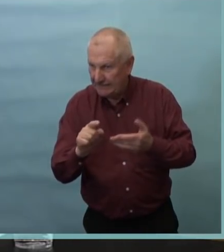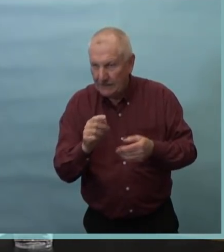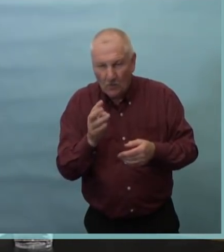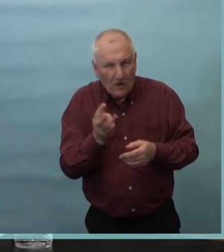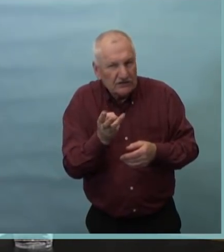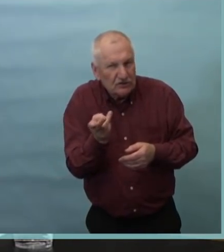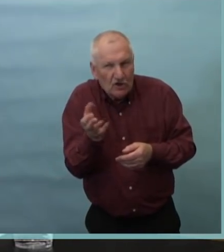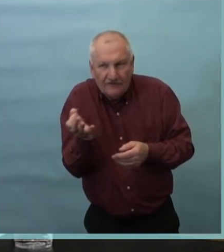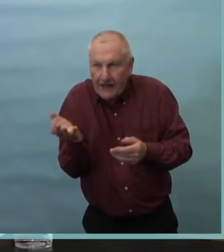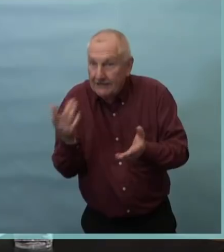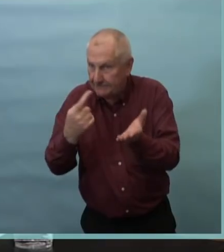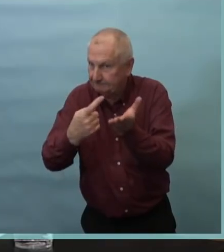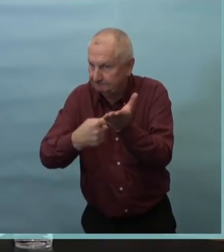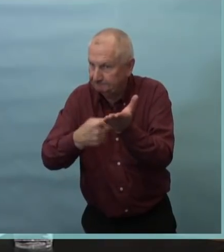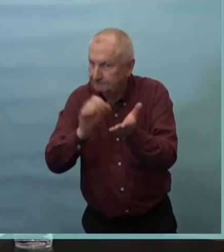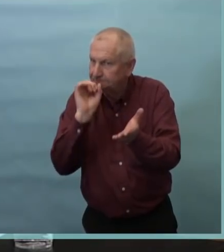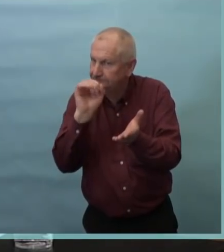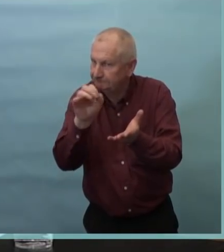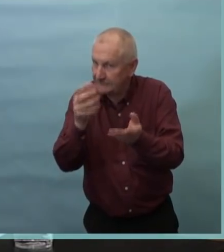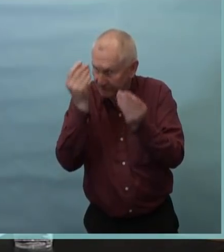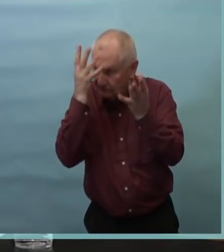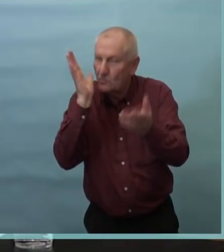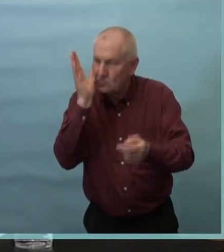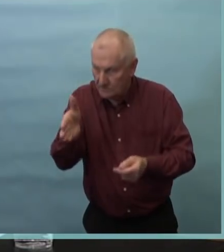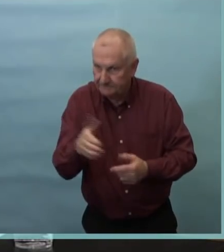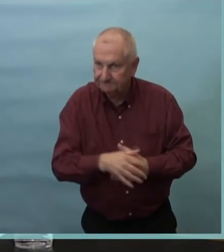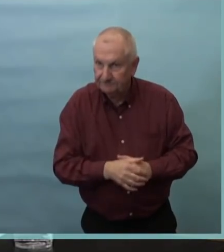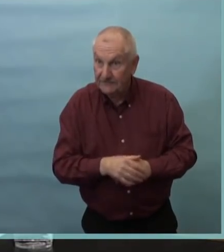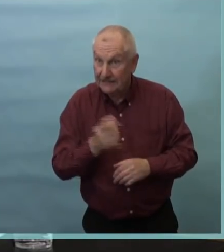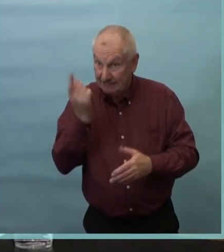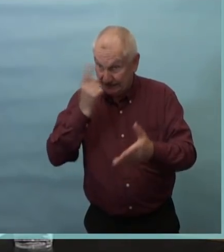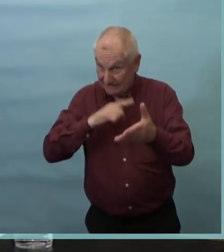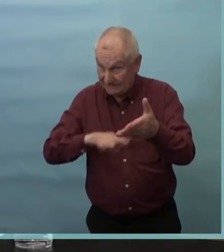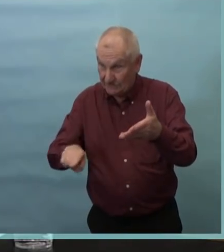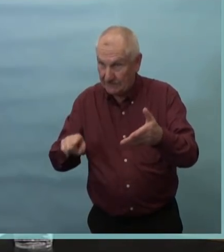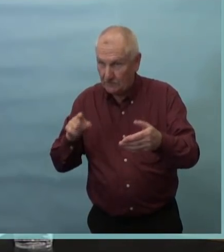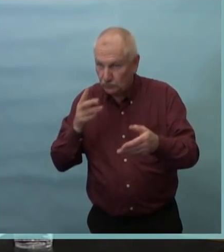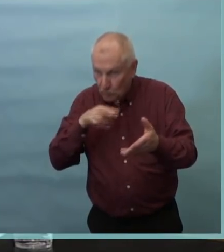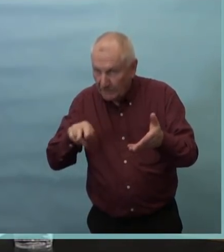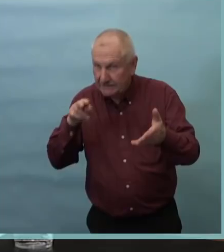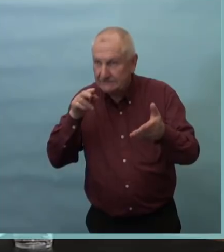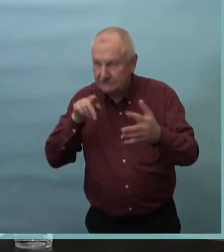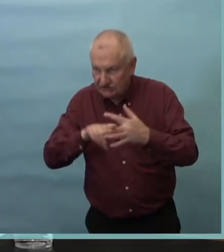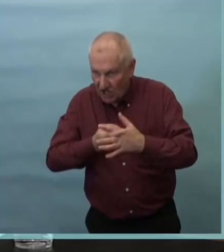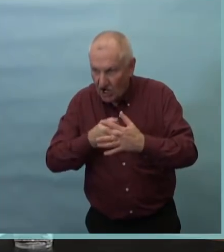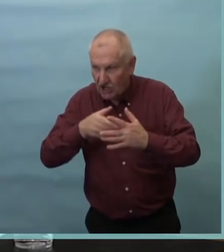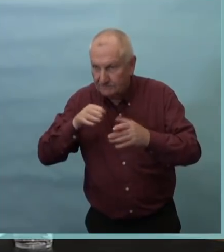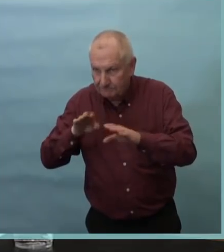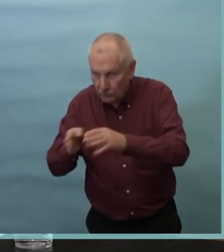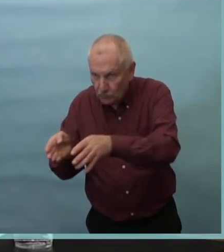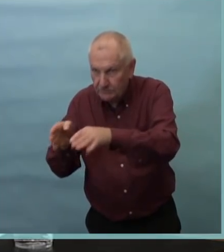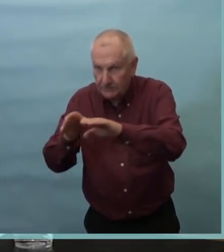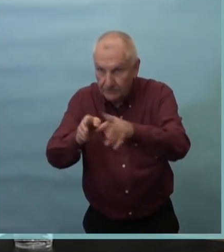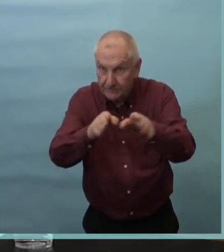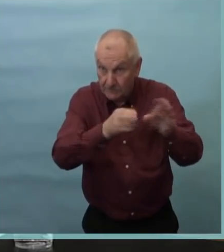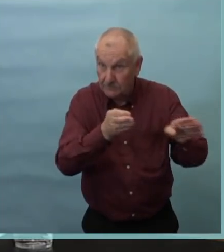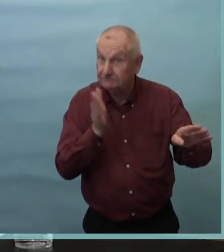be able to do do just that so we have we're looking at some certain non-essential businesses that will be able to open again it's not a return to